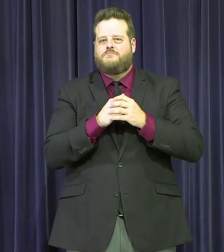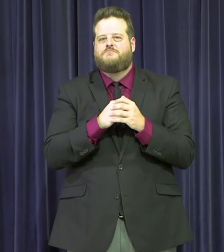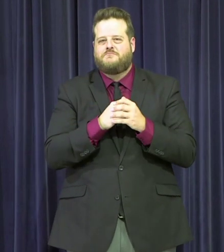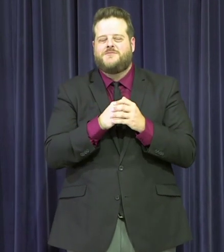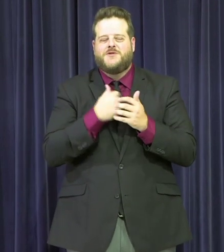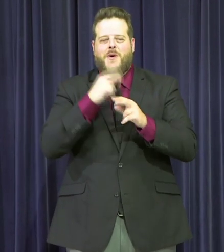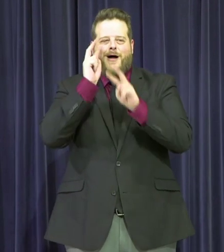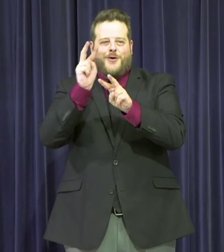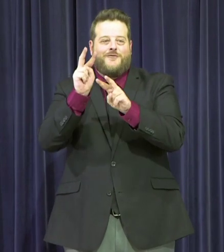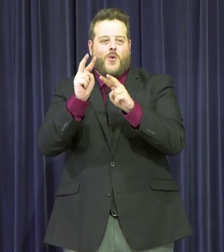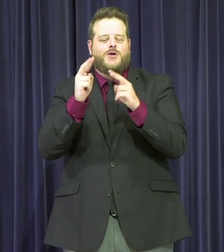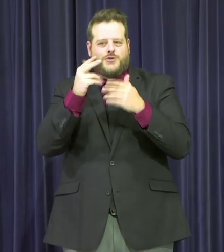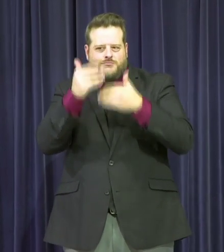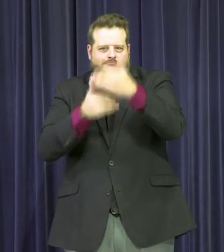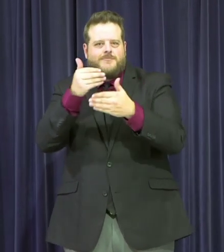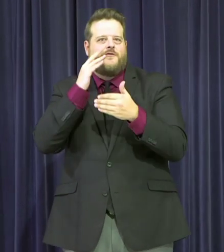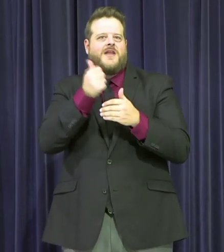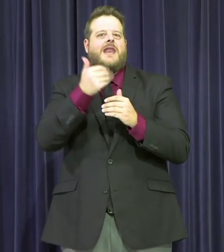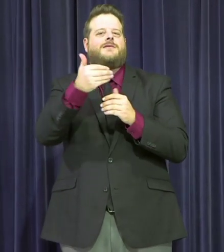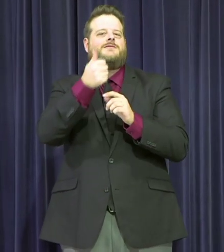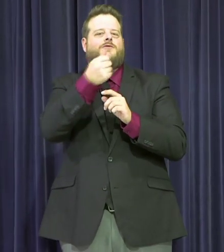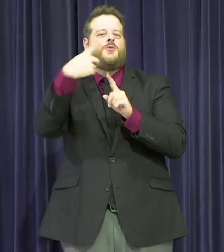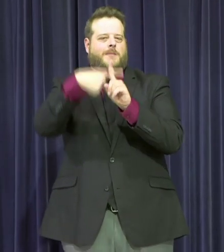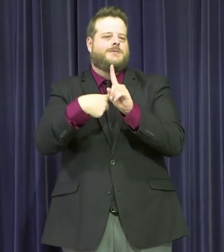I look forward to building that over the next few months.